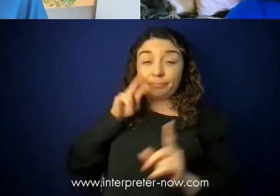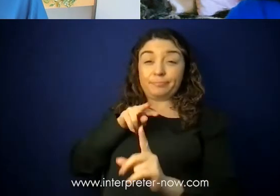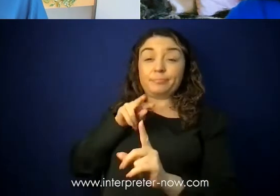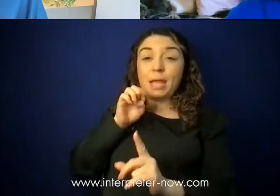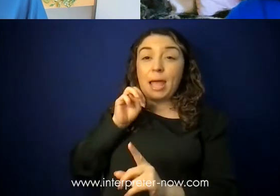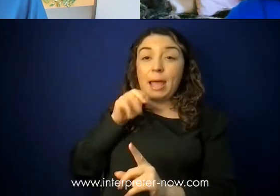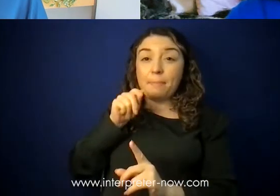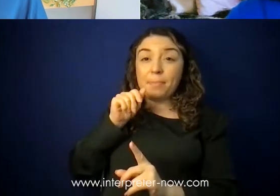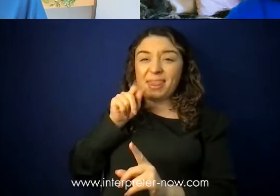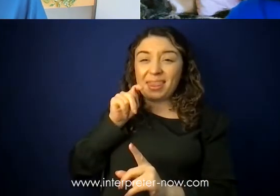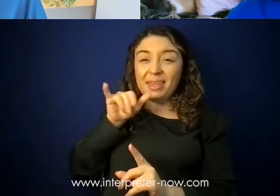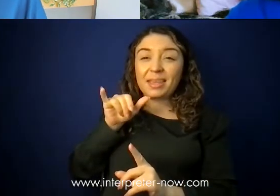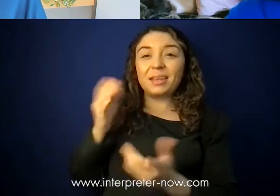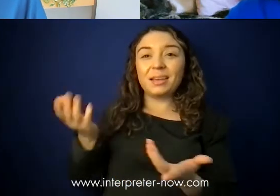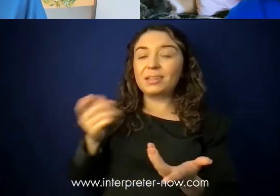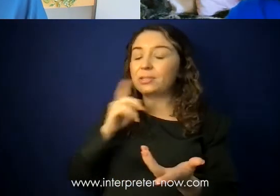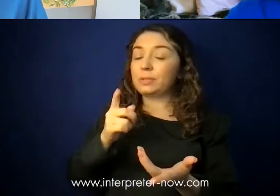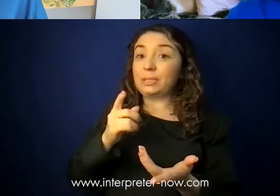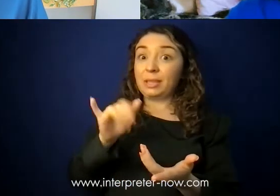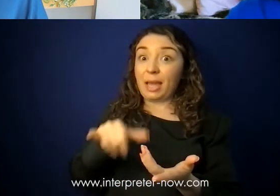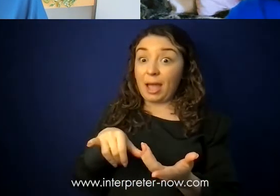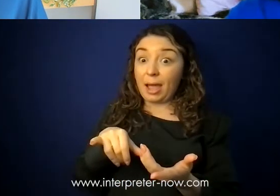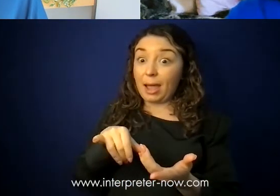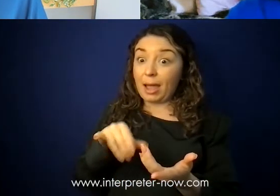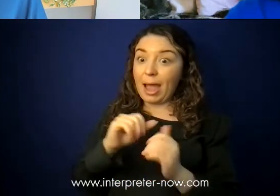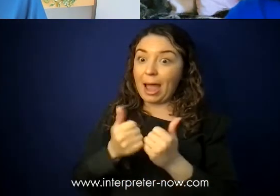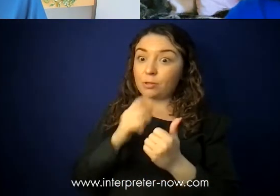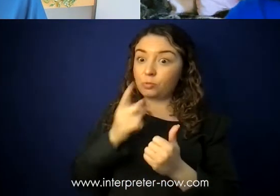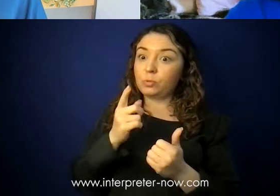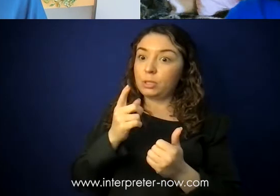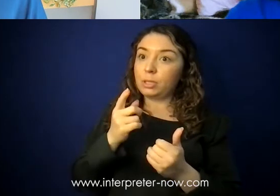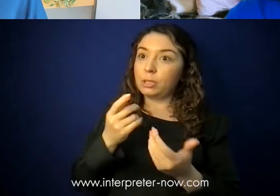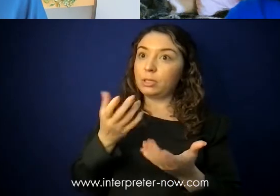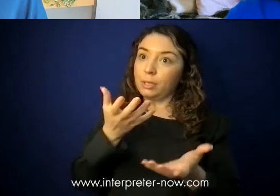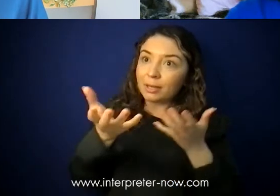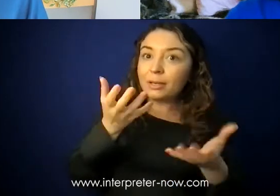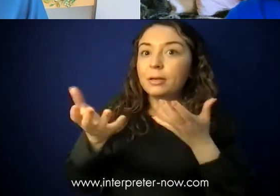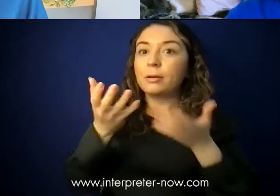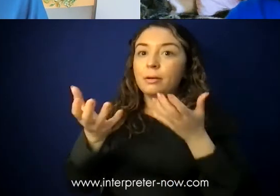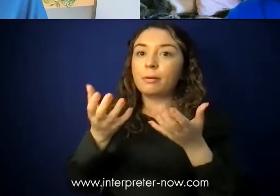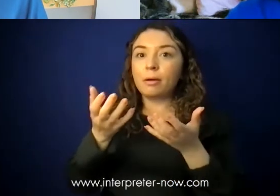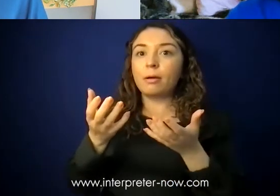to show up for other people and to be empathetic when we ourselves are depleted.